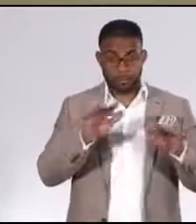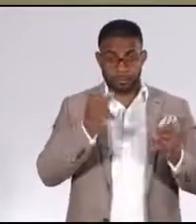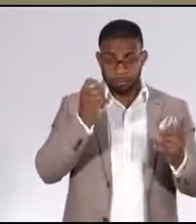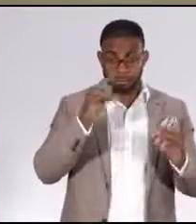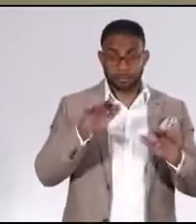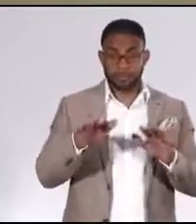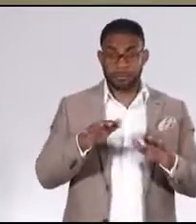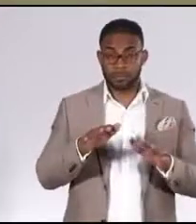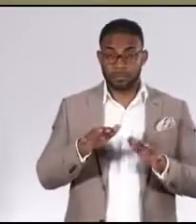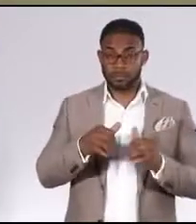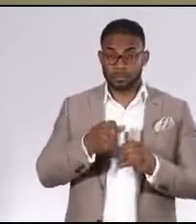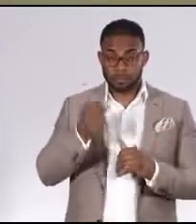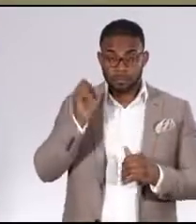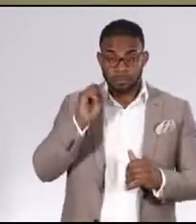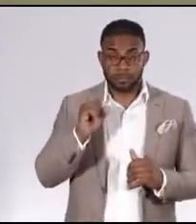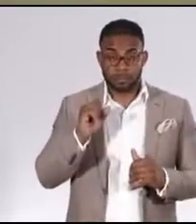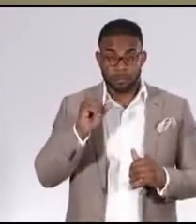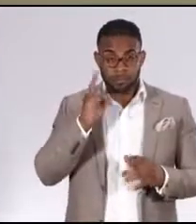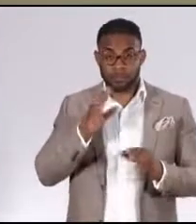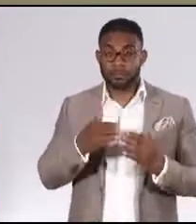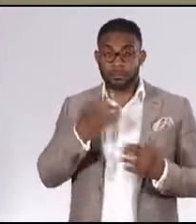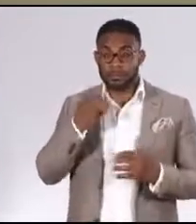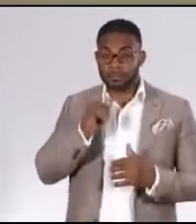make sound decisions even if i'm too tired to advocate.